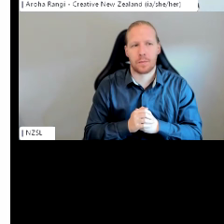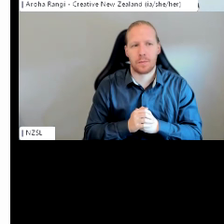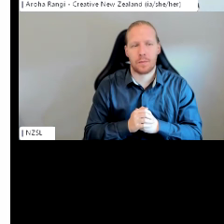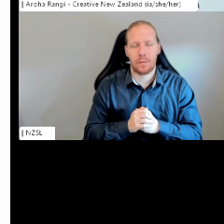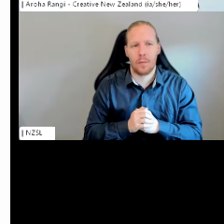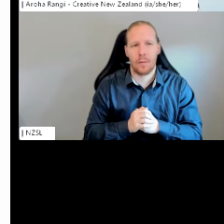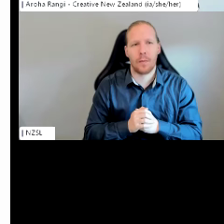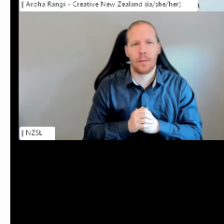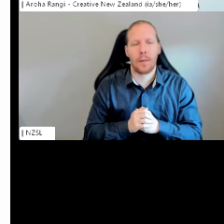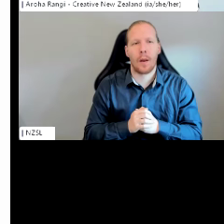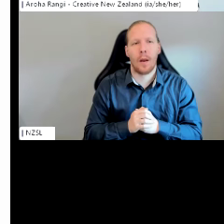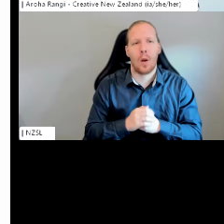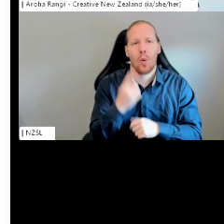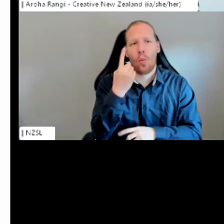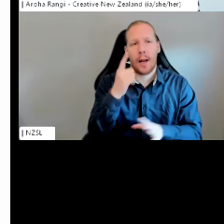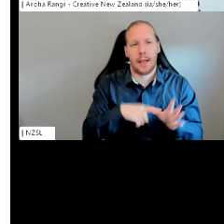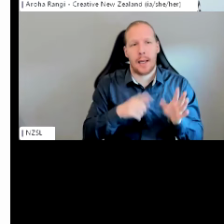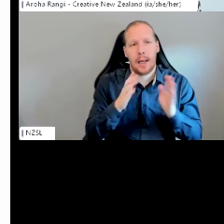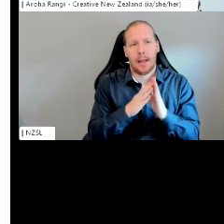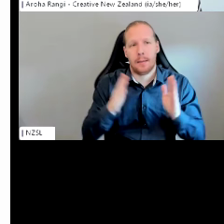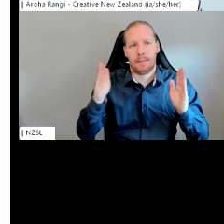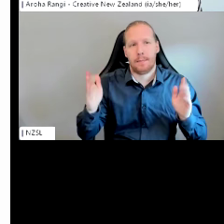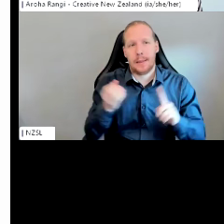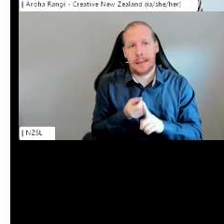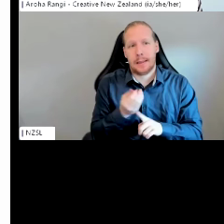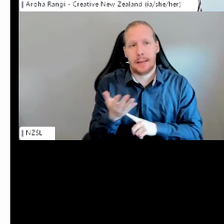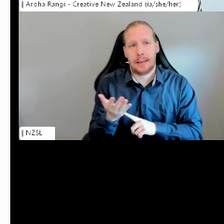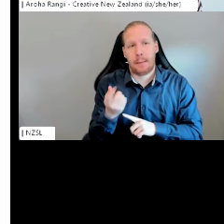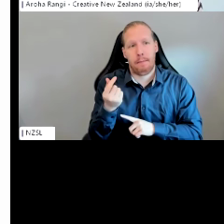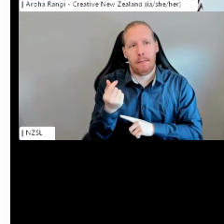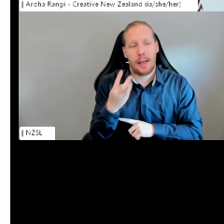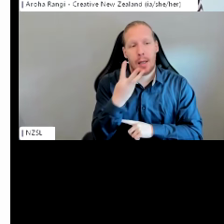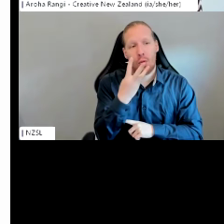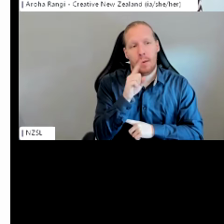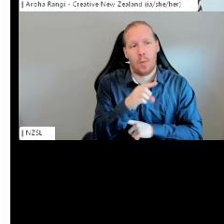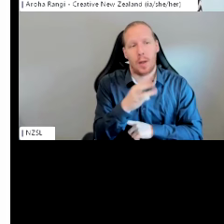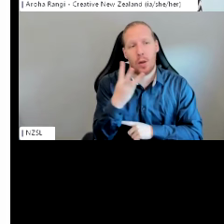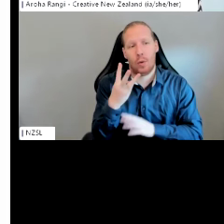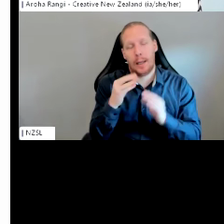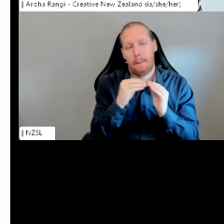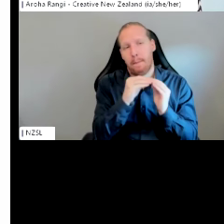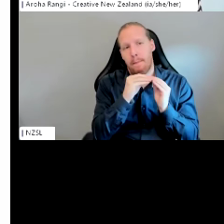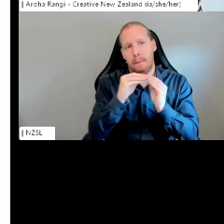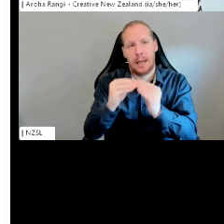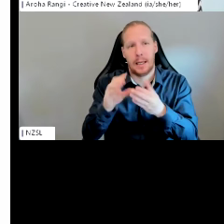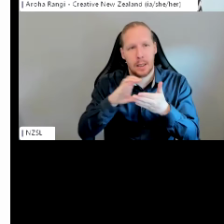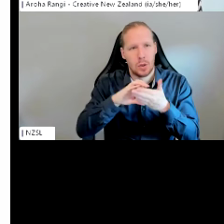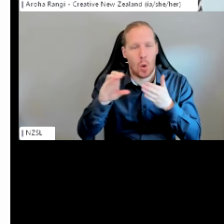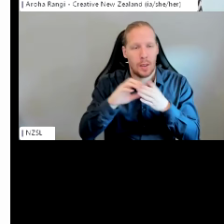an annual arts spend uh of $3.3 billion, which is a lot, but it's actually a little bit less